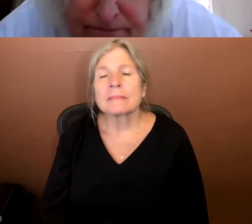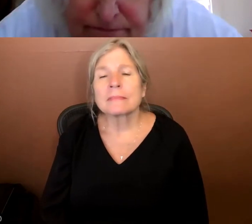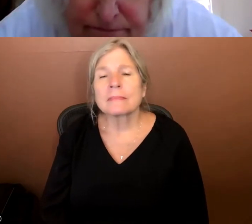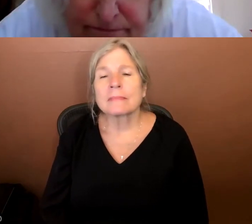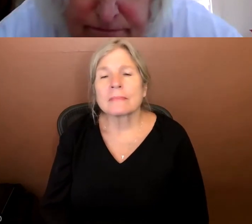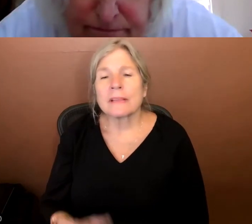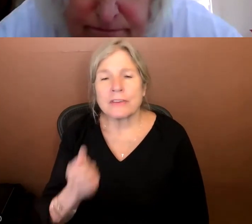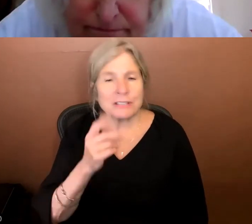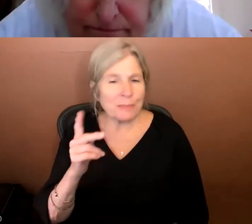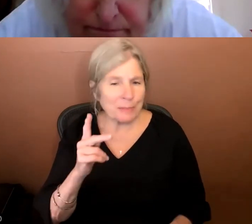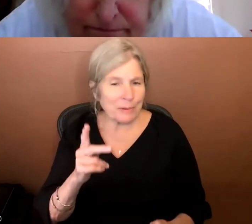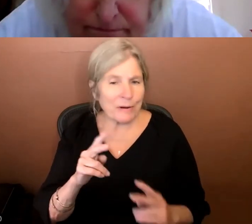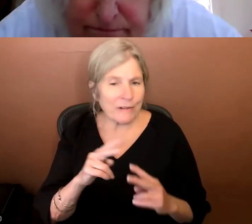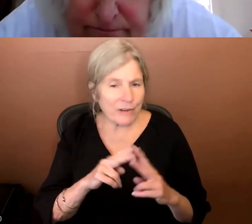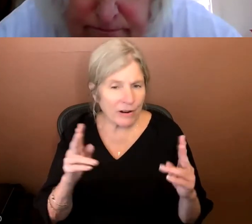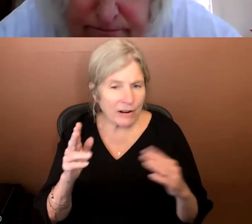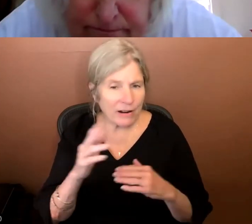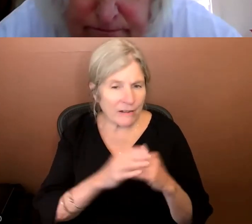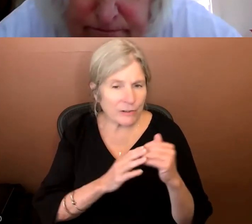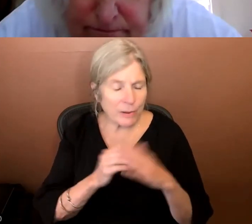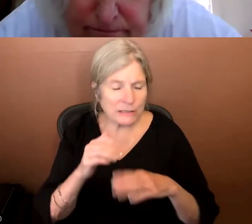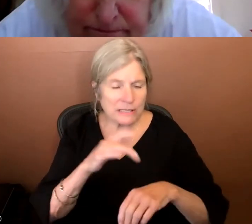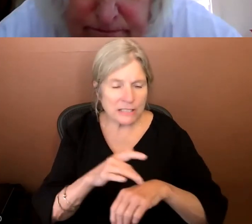comfortable touching things and some people who aren't.